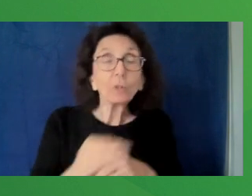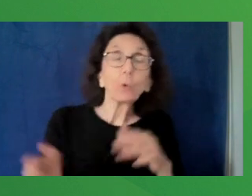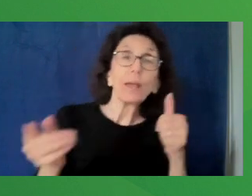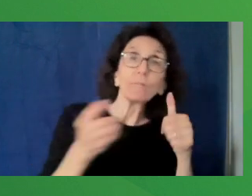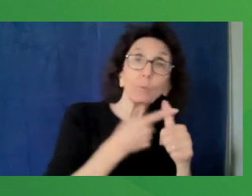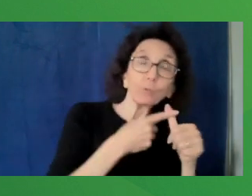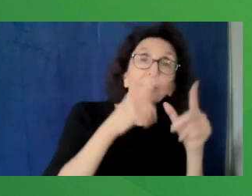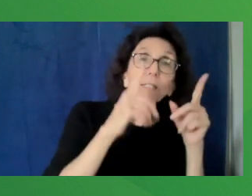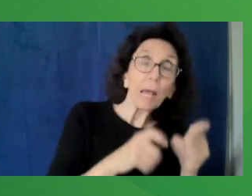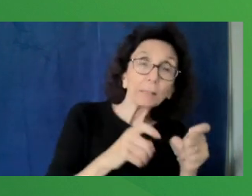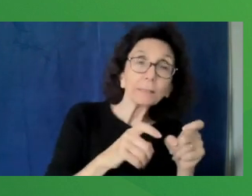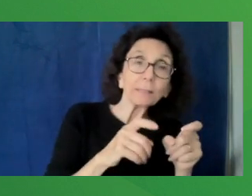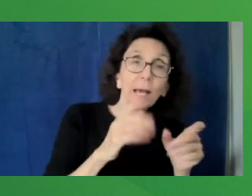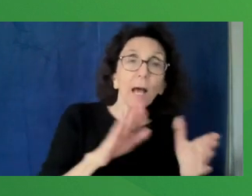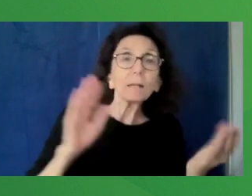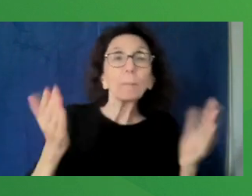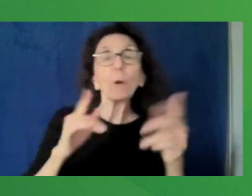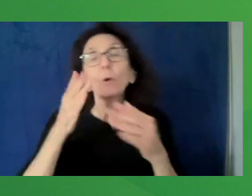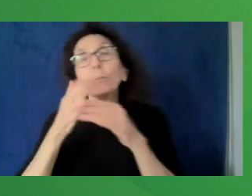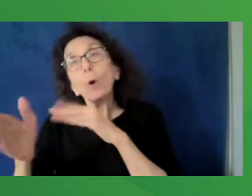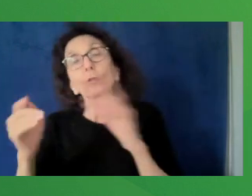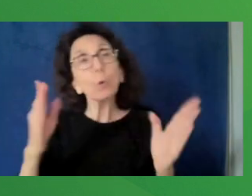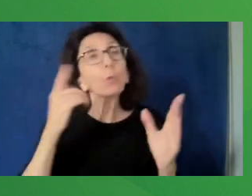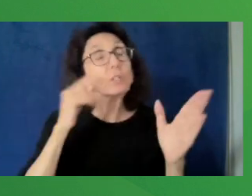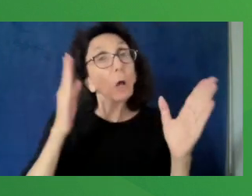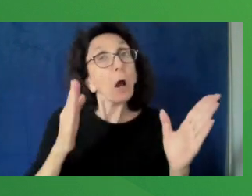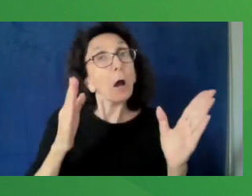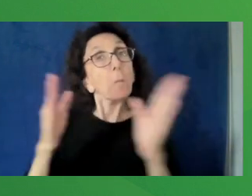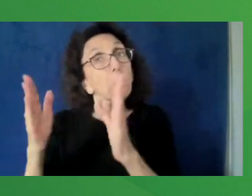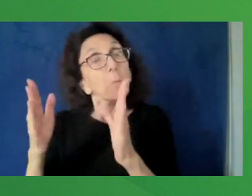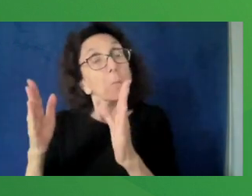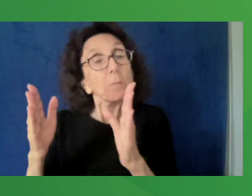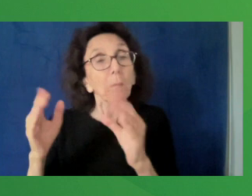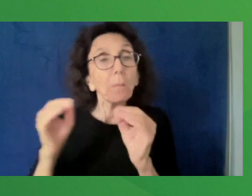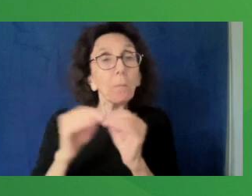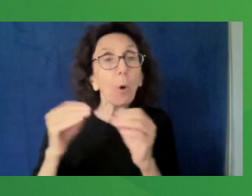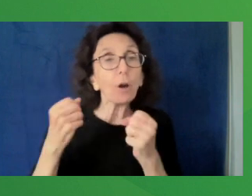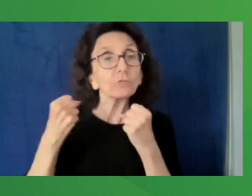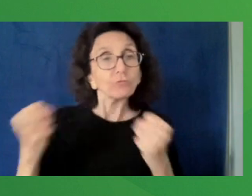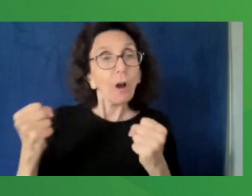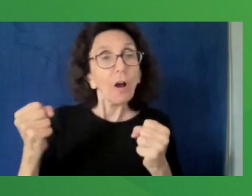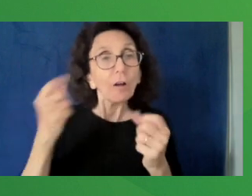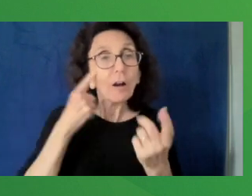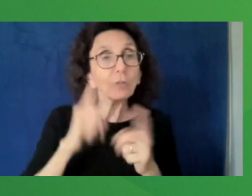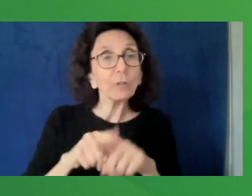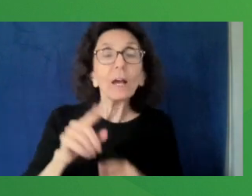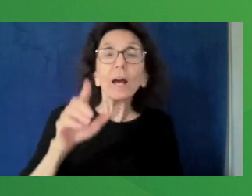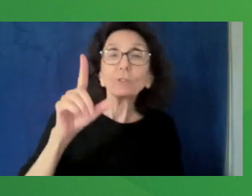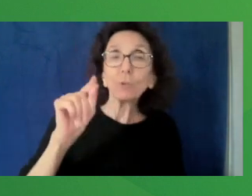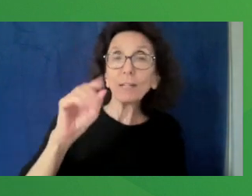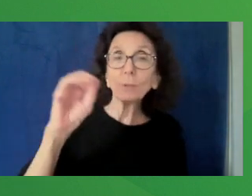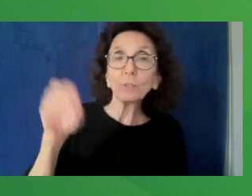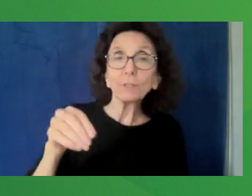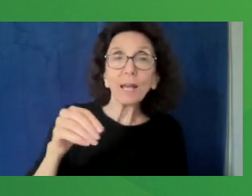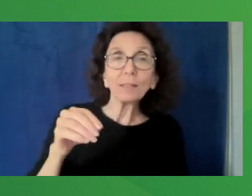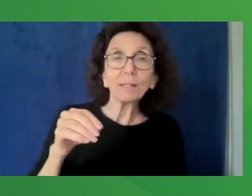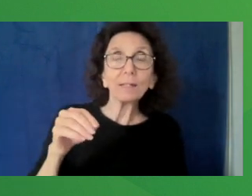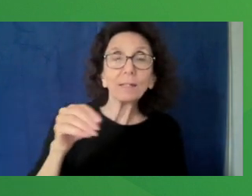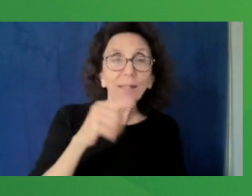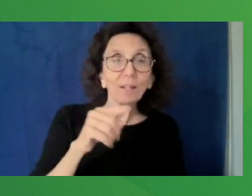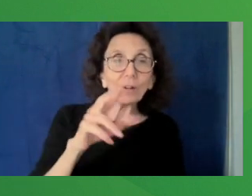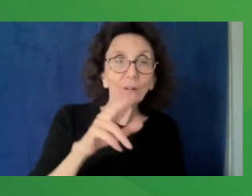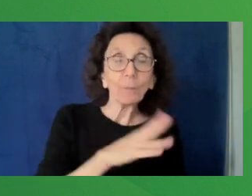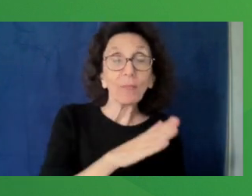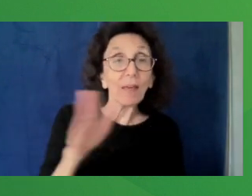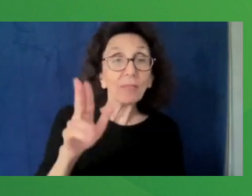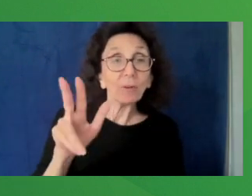movement. Look at the post-test. We have strongly agree, 20% strongly agree here, 35%. So you do